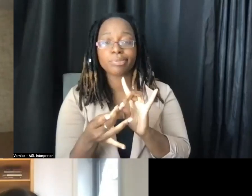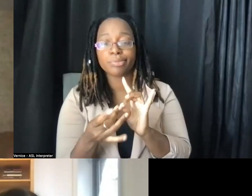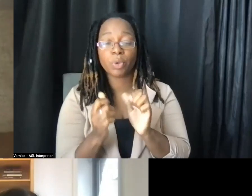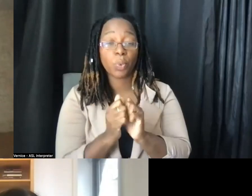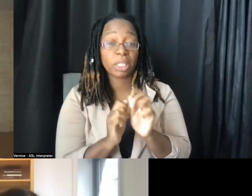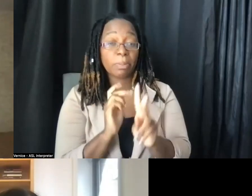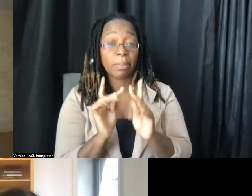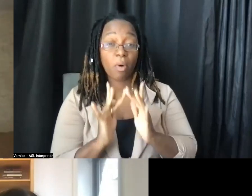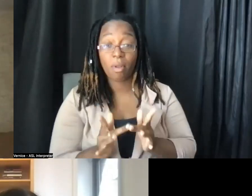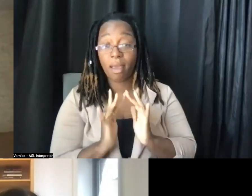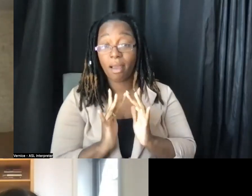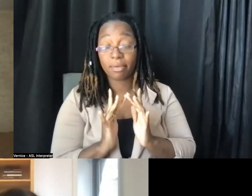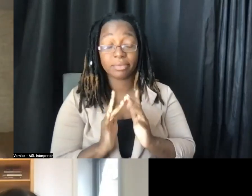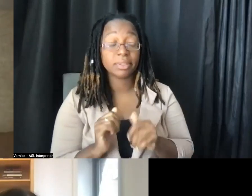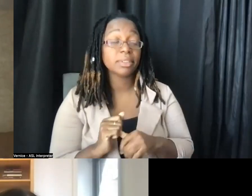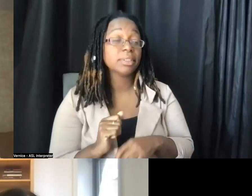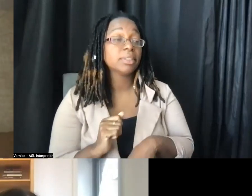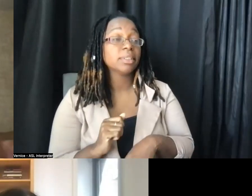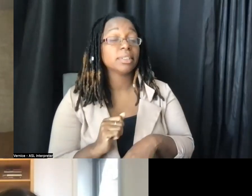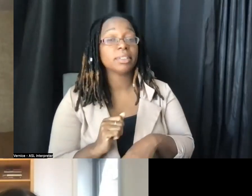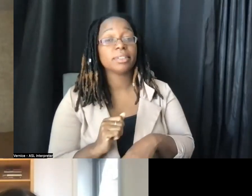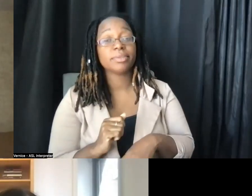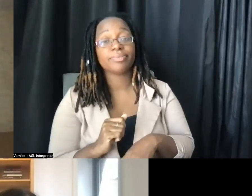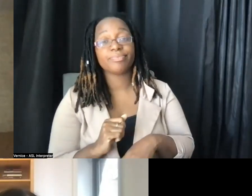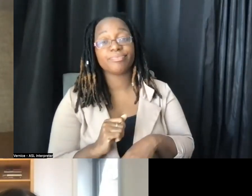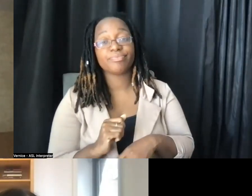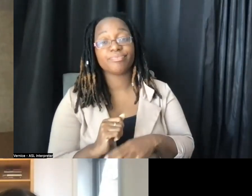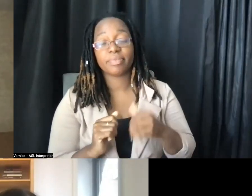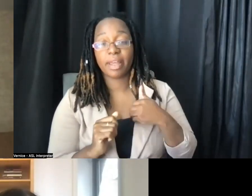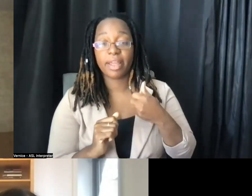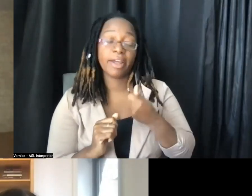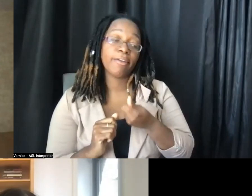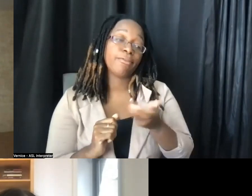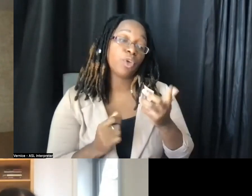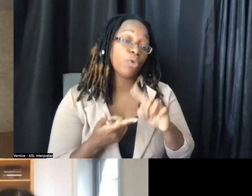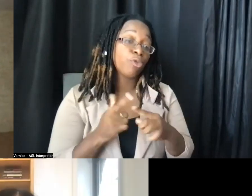like, I was just forming connections with people online. A couple of